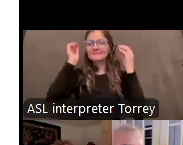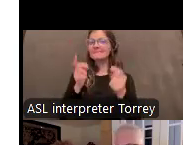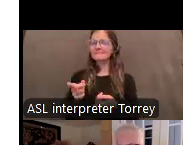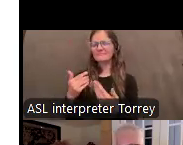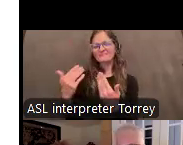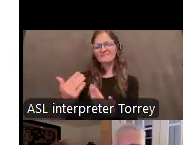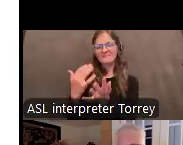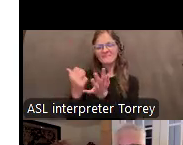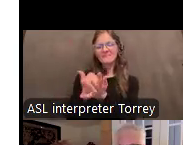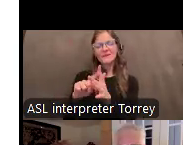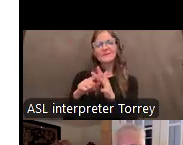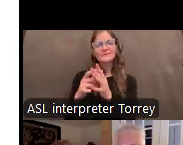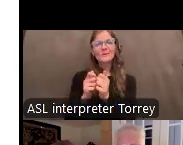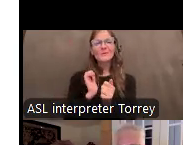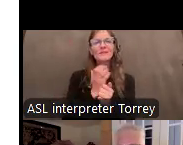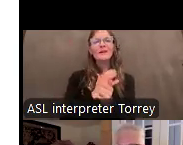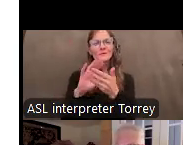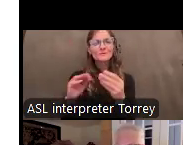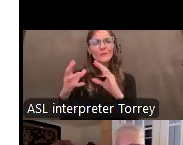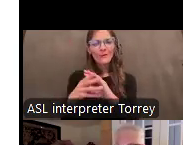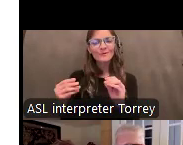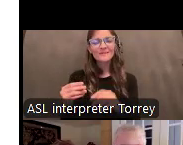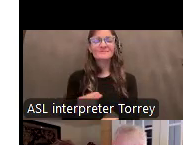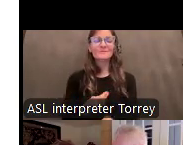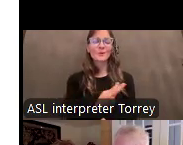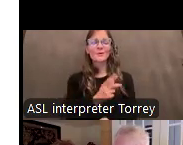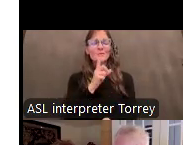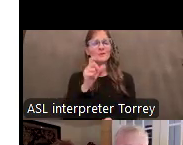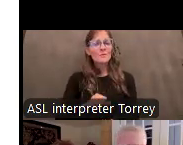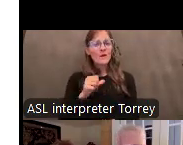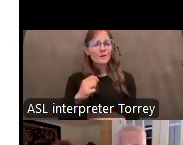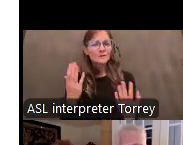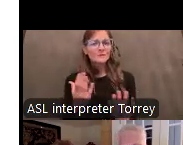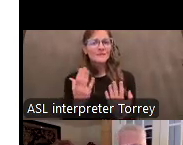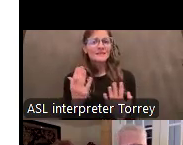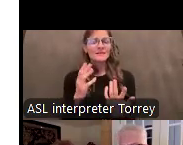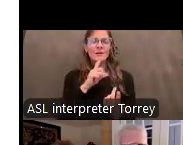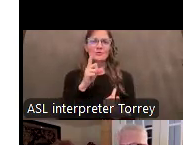and proud to be helping Kevin with advancing all of his agendas